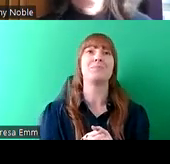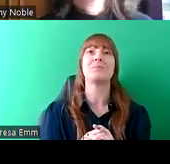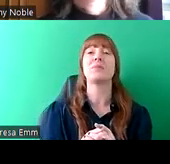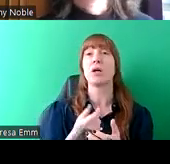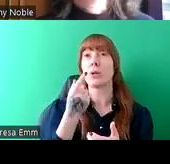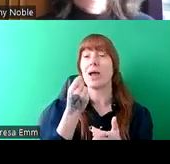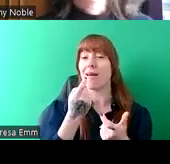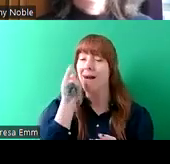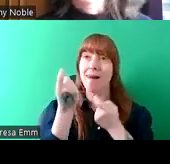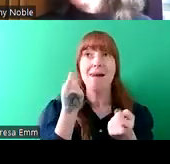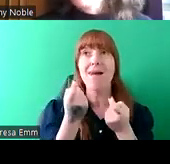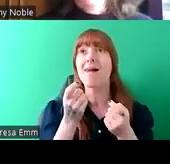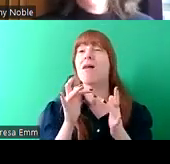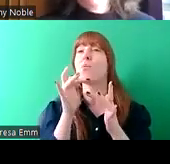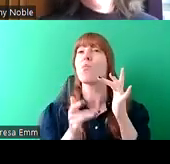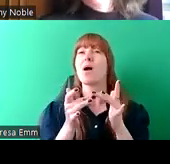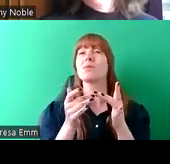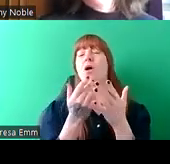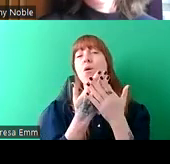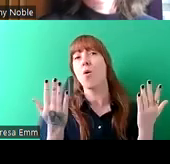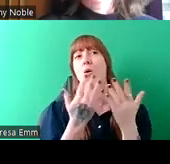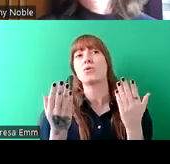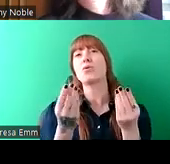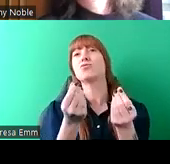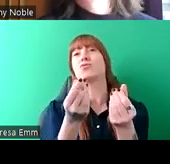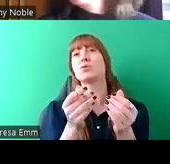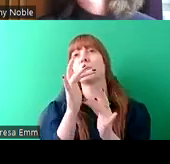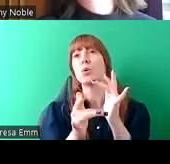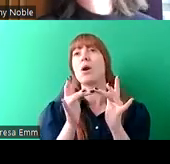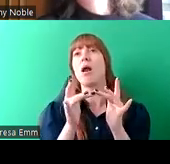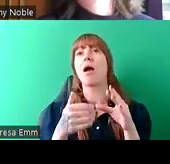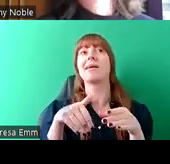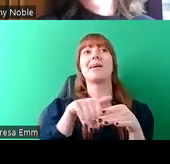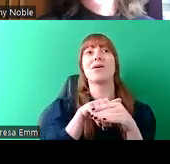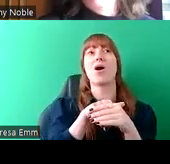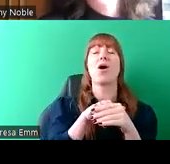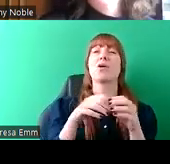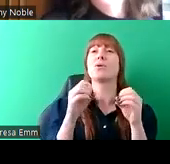our website and find lots of resources online, including blog posts, which give great context